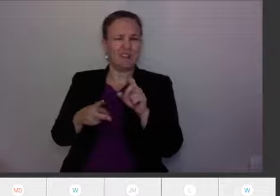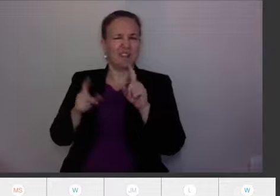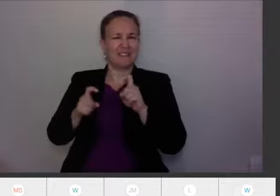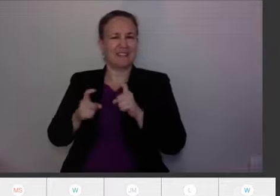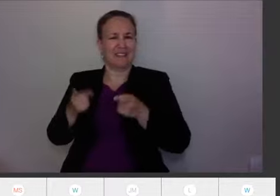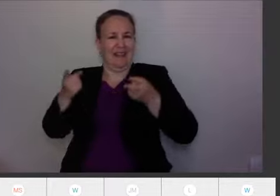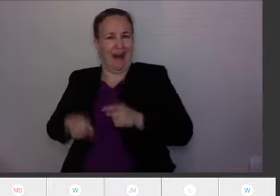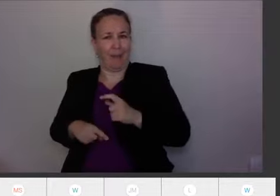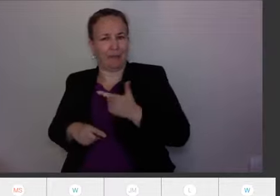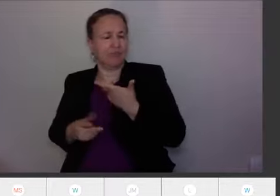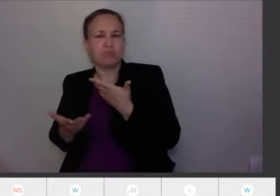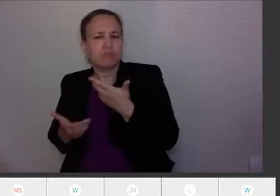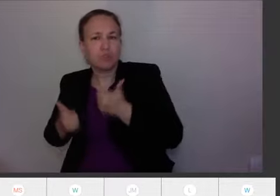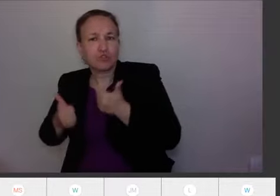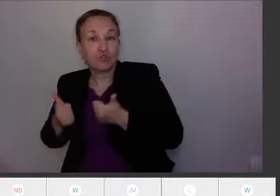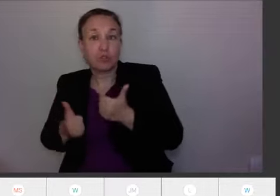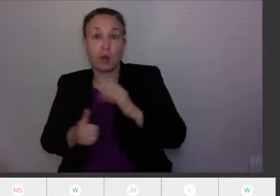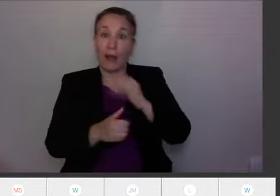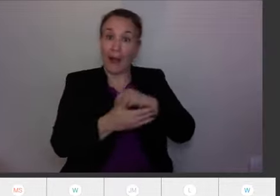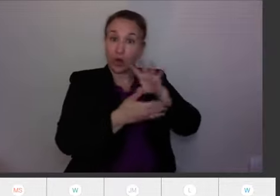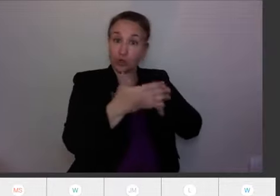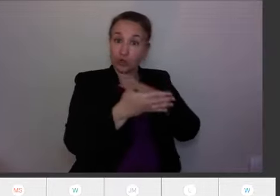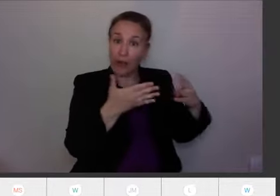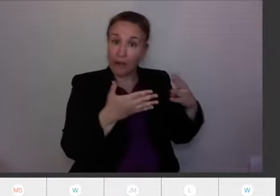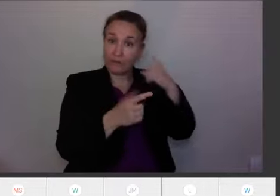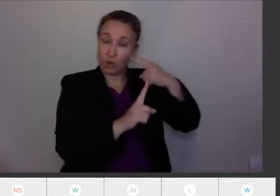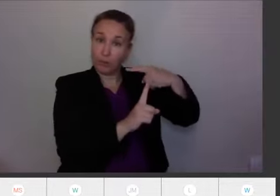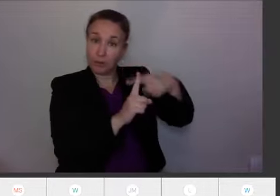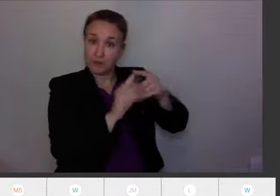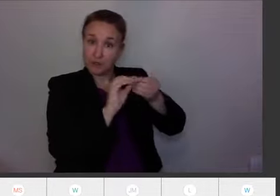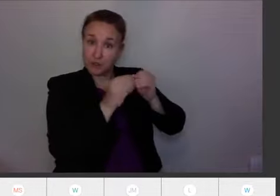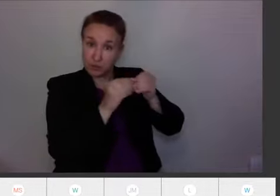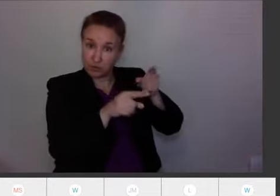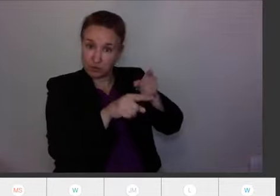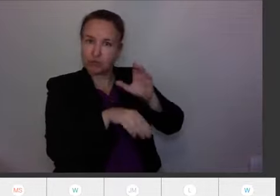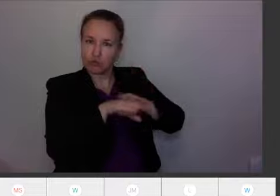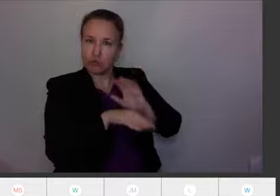our positivity graph which is now on our hub website